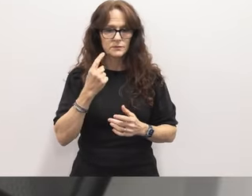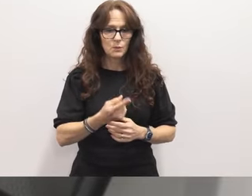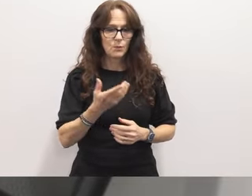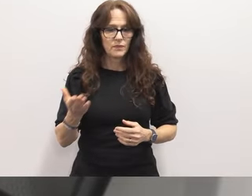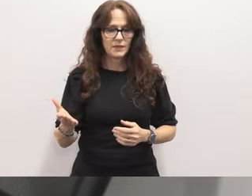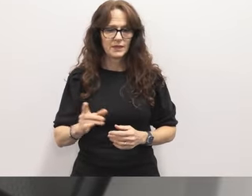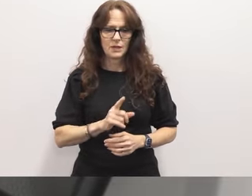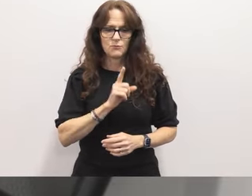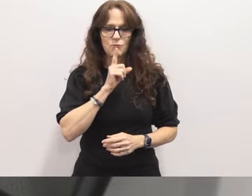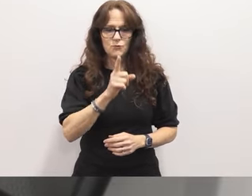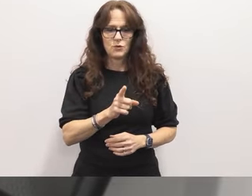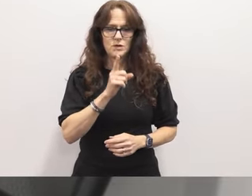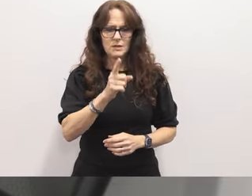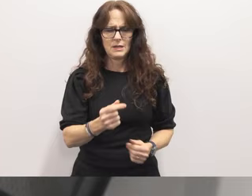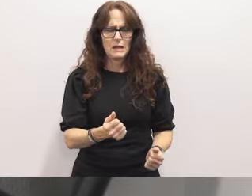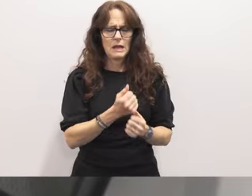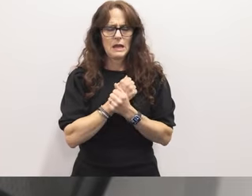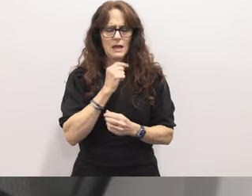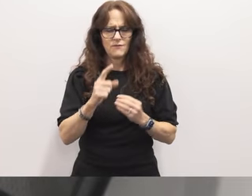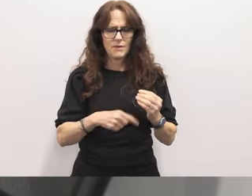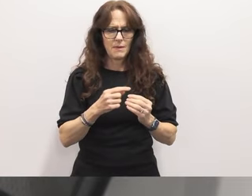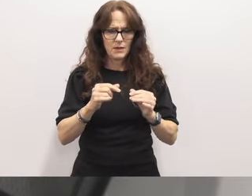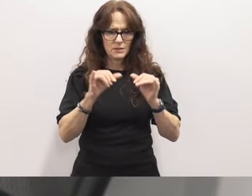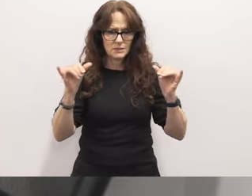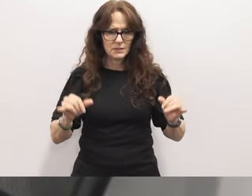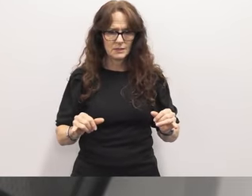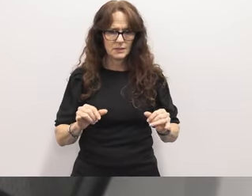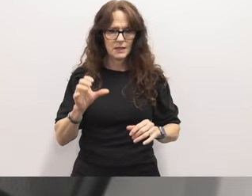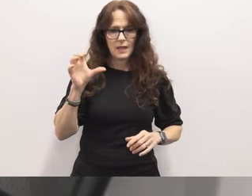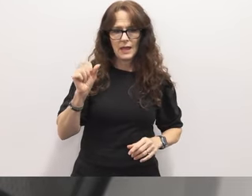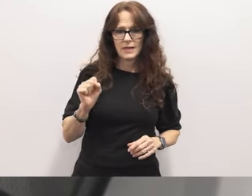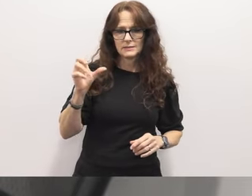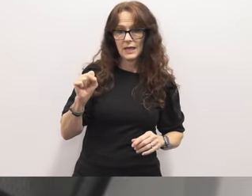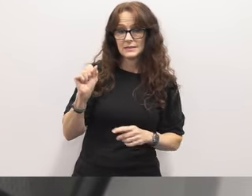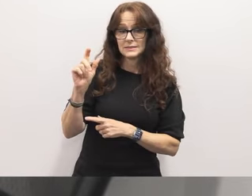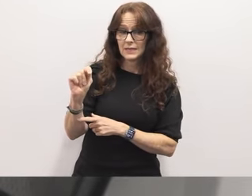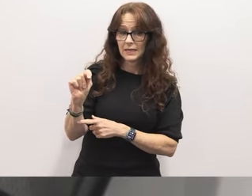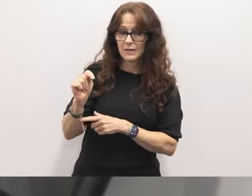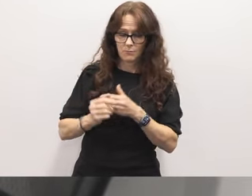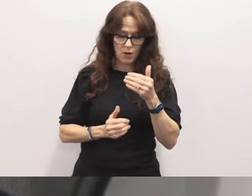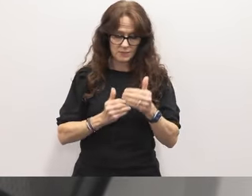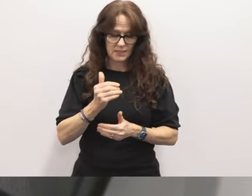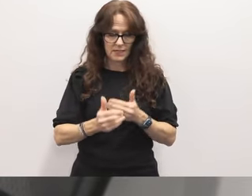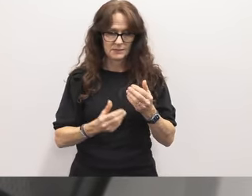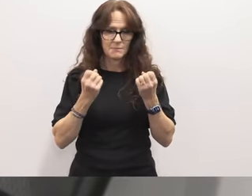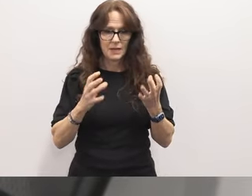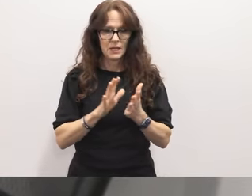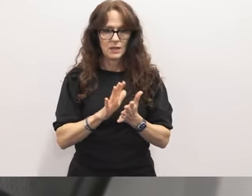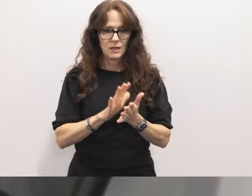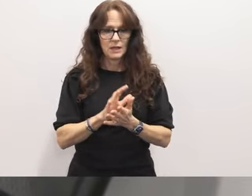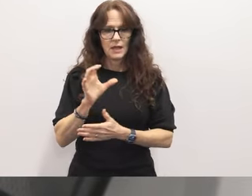One thing that I really, really love about our system is our SST process. So many schools have an SST process